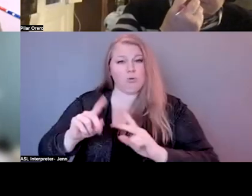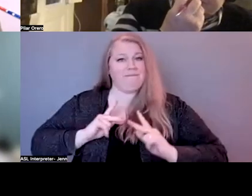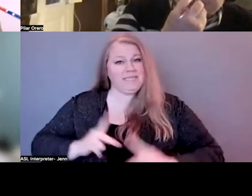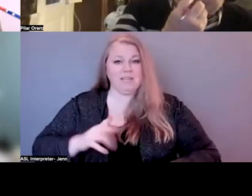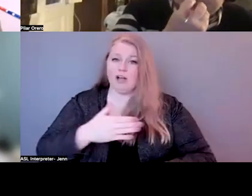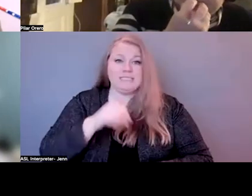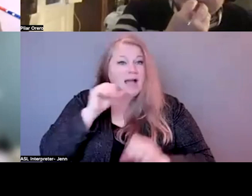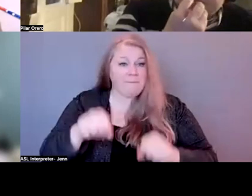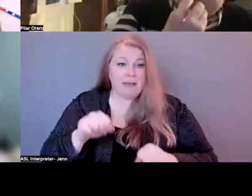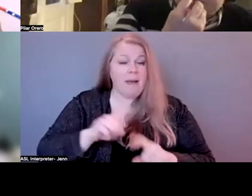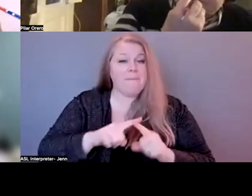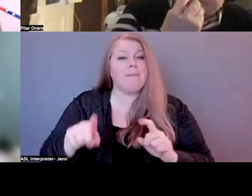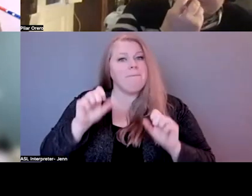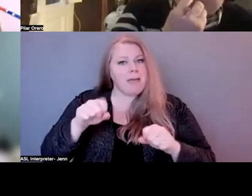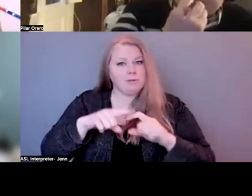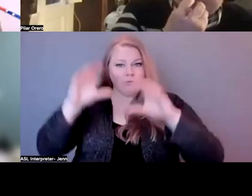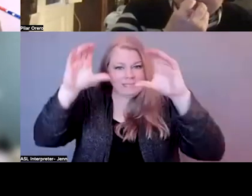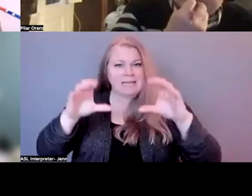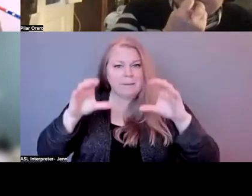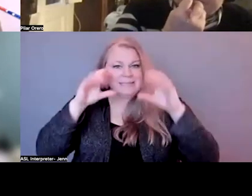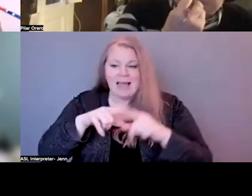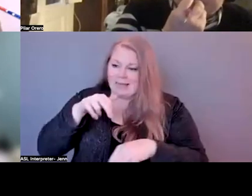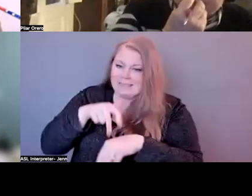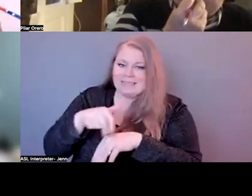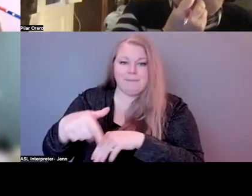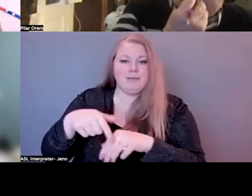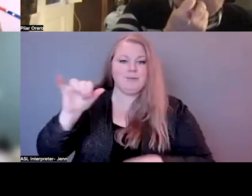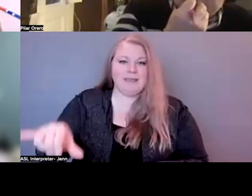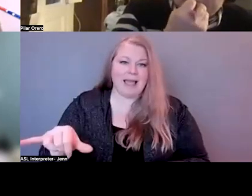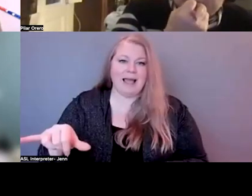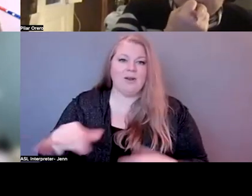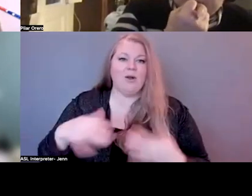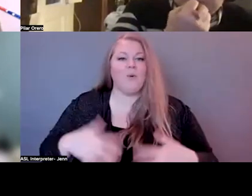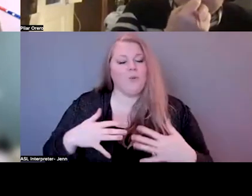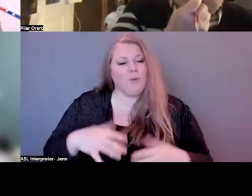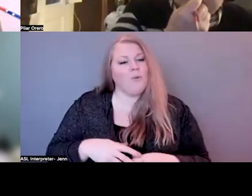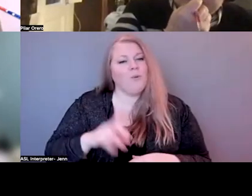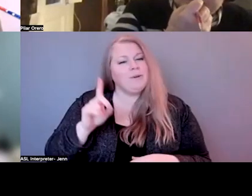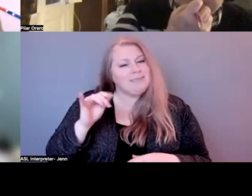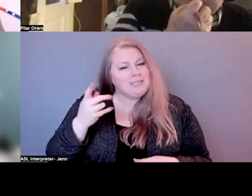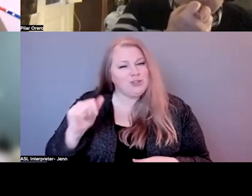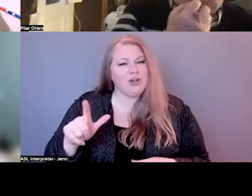Being able to step into that and out of that in a digital format that is more immersive